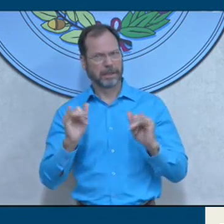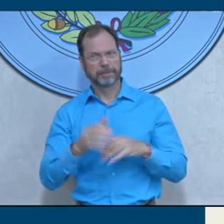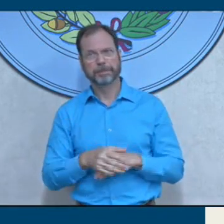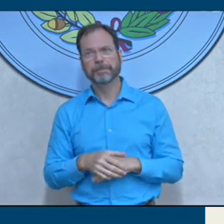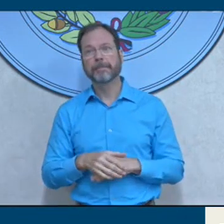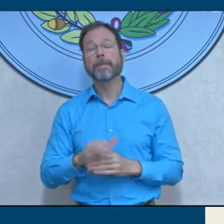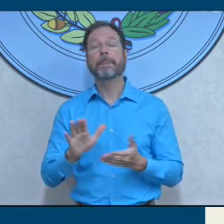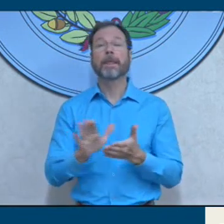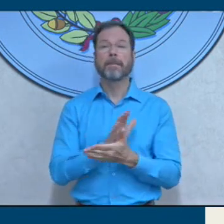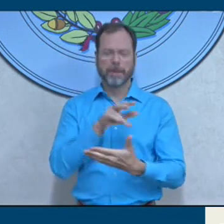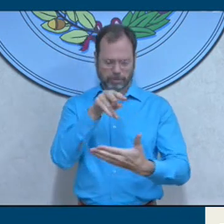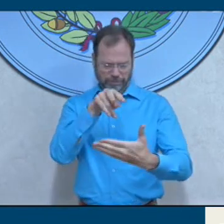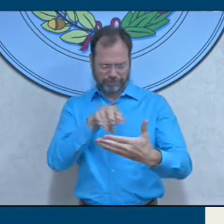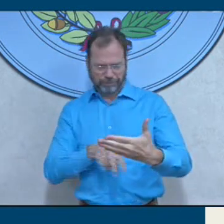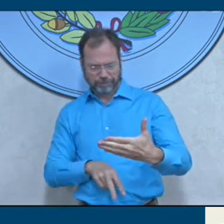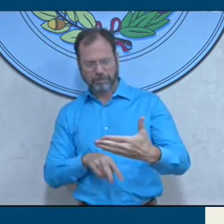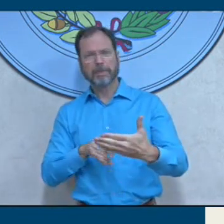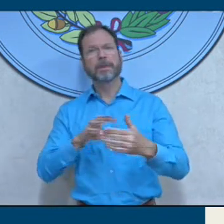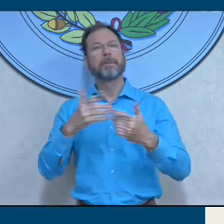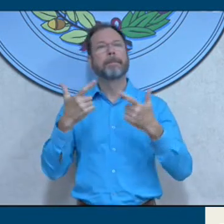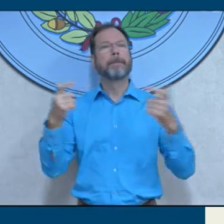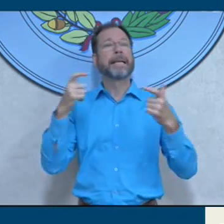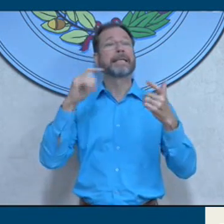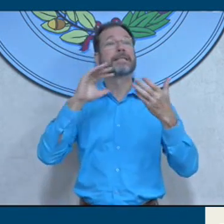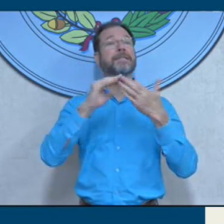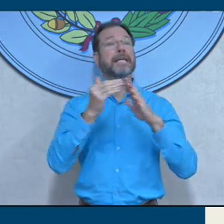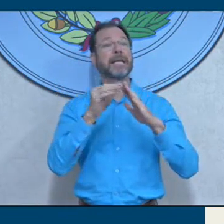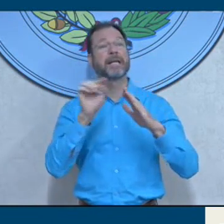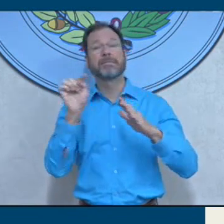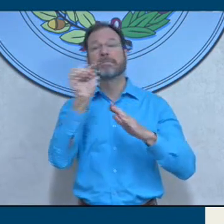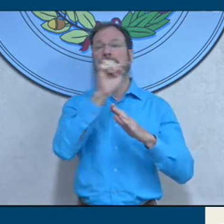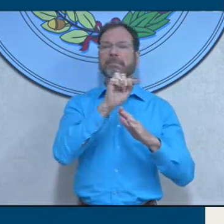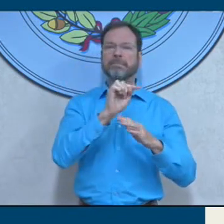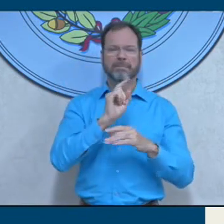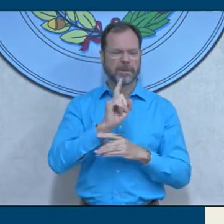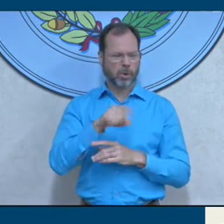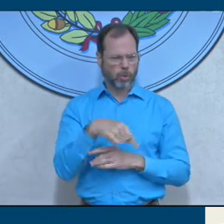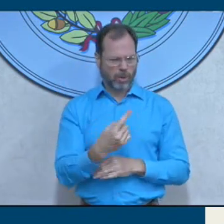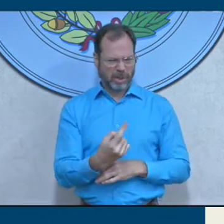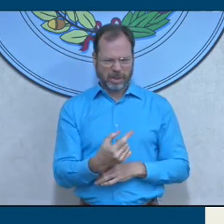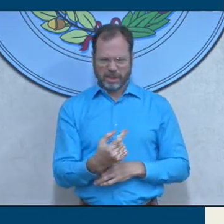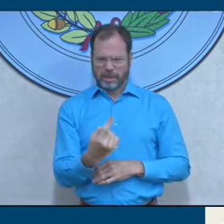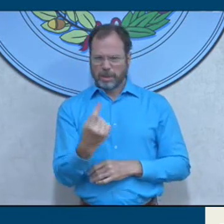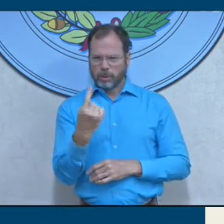SMALL PERCENTAGE OF ALL THE BEDS THAT ARE AVAILABLE. YOU KNOW LOOKING AT THE SHAPE THAT